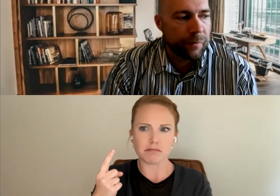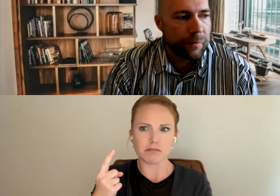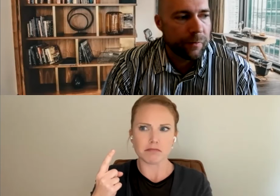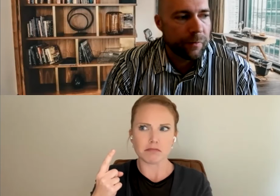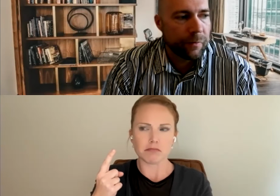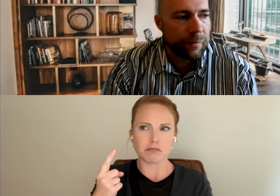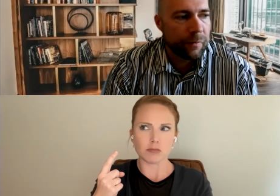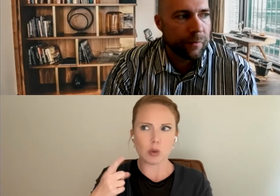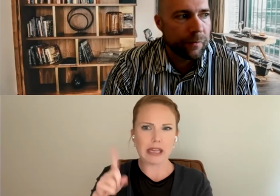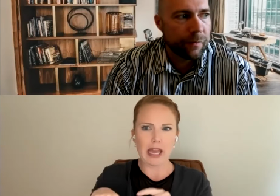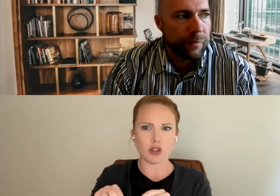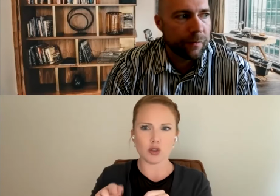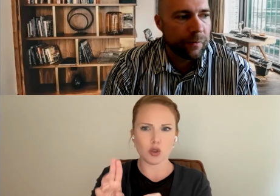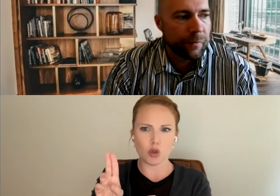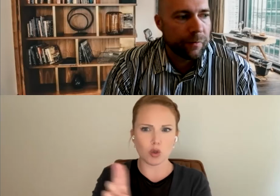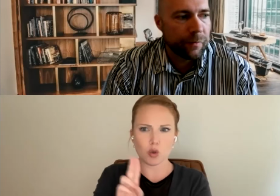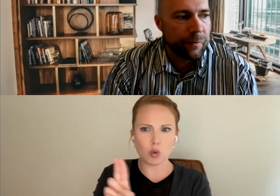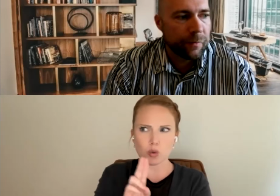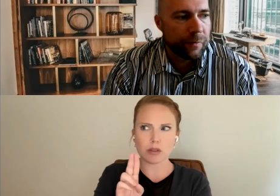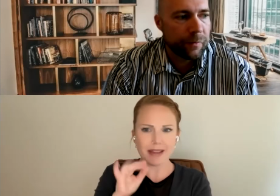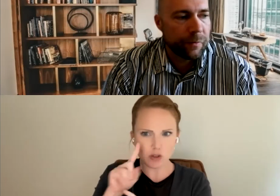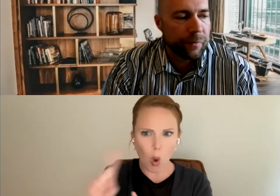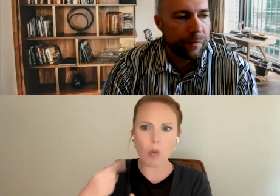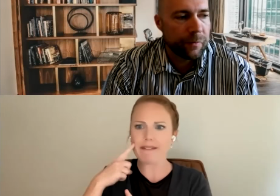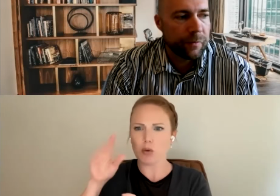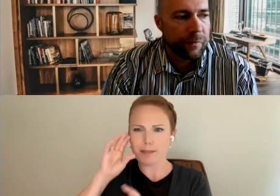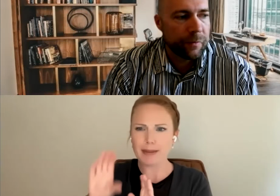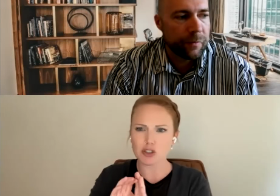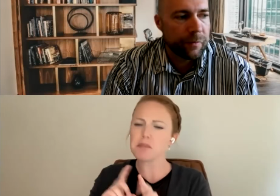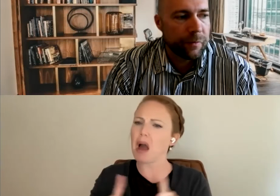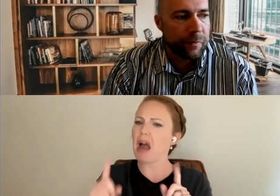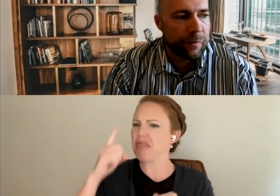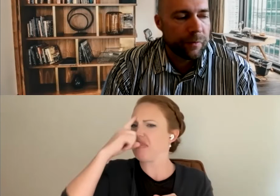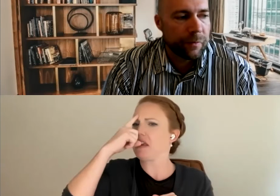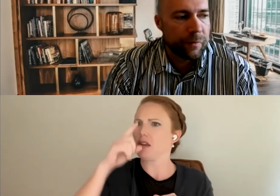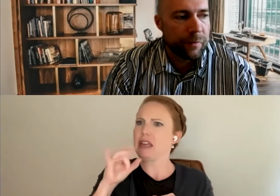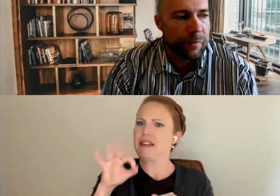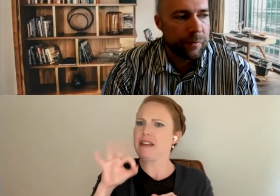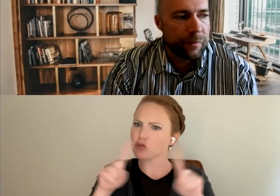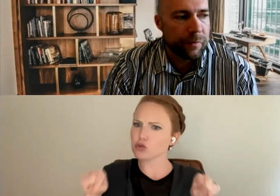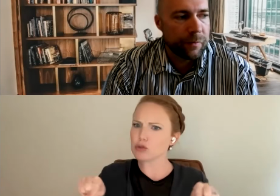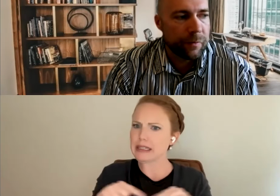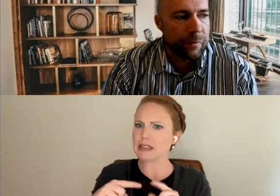otherwise than someone doing alt text. I think as long as the screen reader is going to get